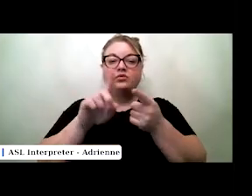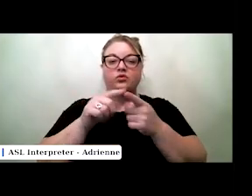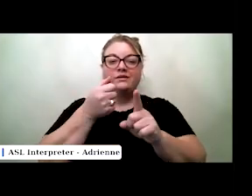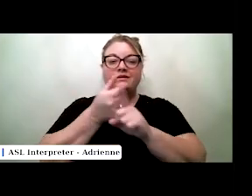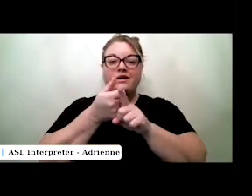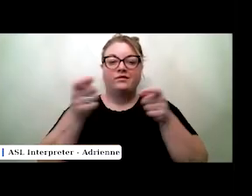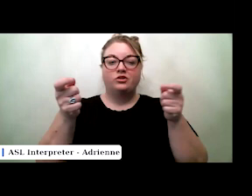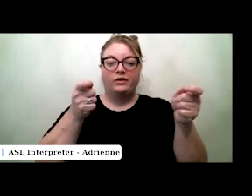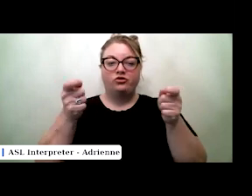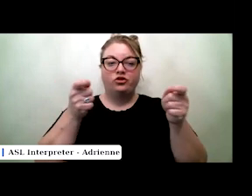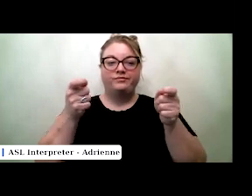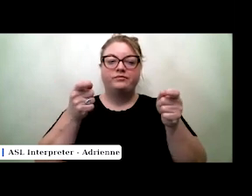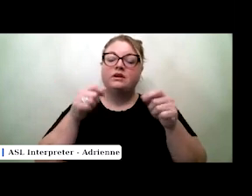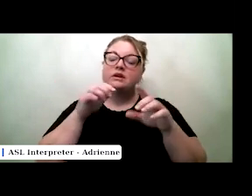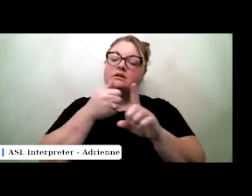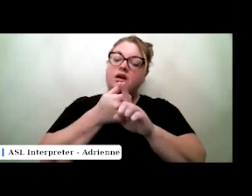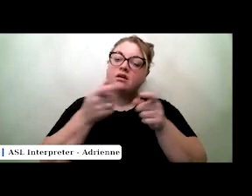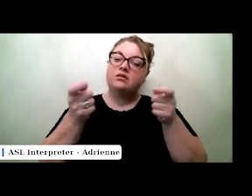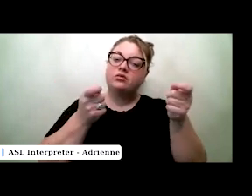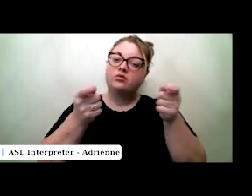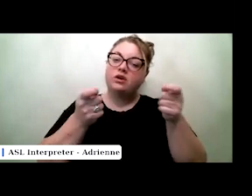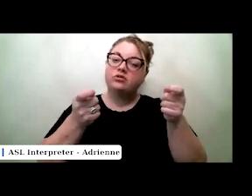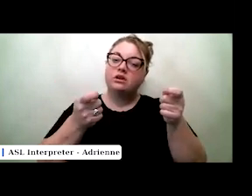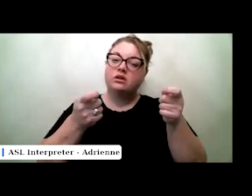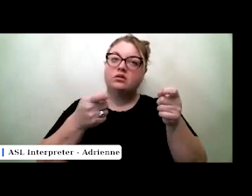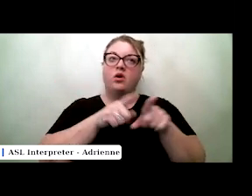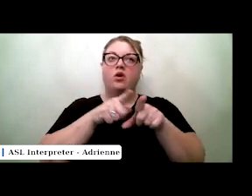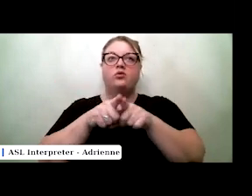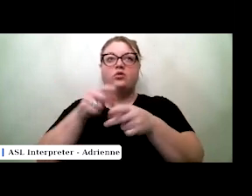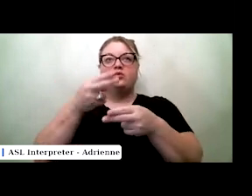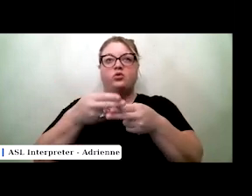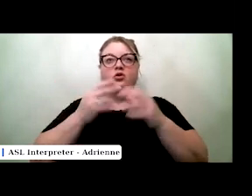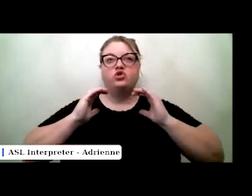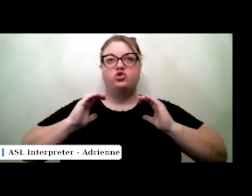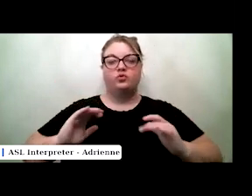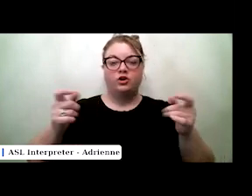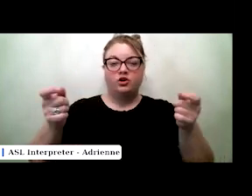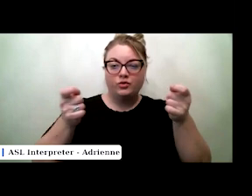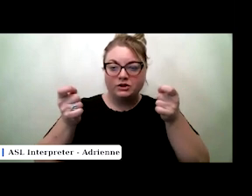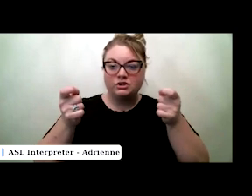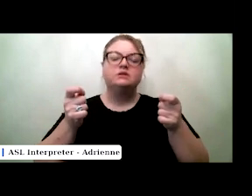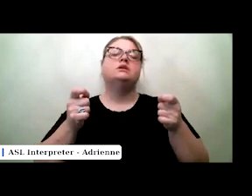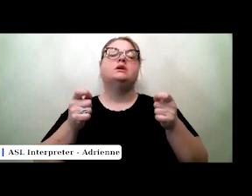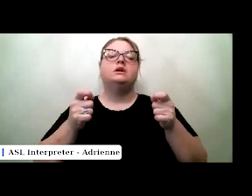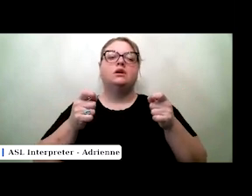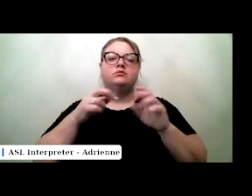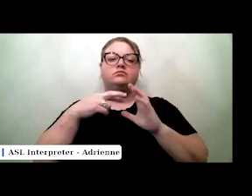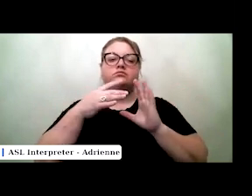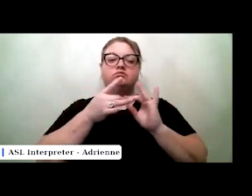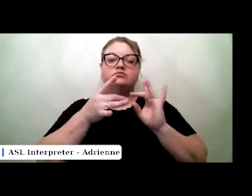Self direction, also known in some contexts as consumer direction, refers to the ability of care, recipients.